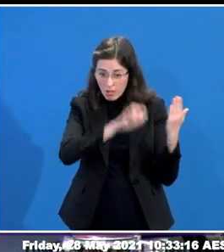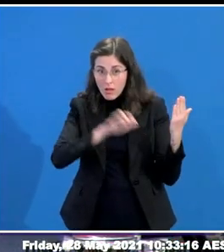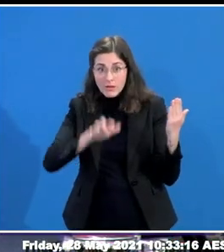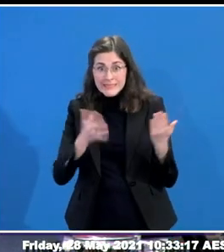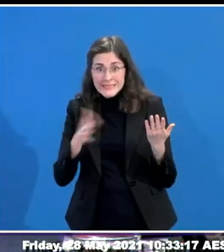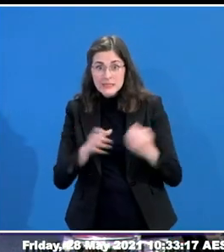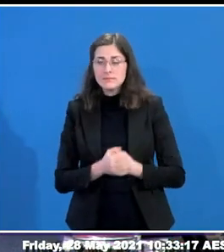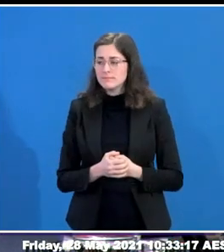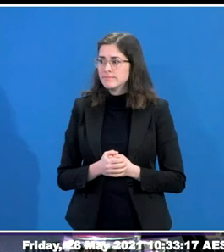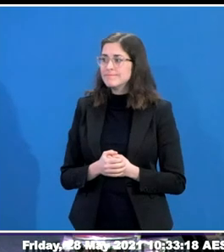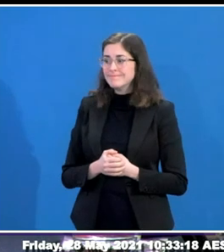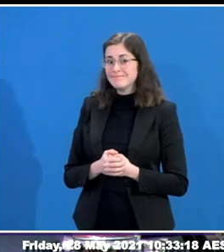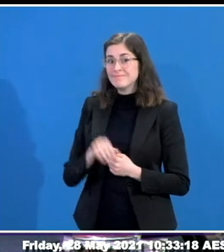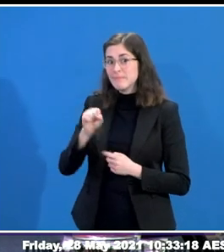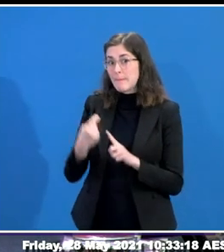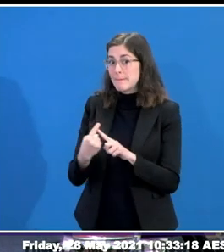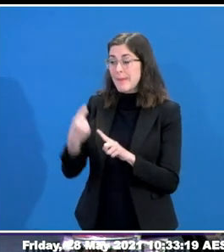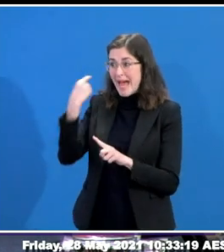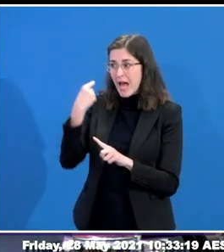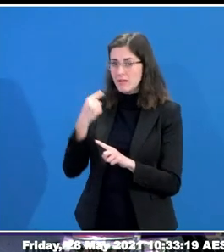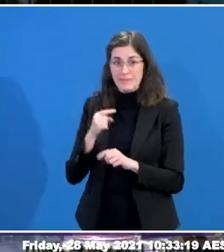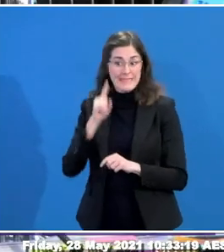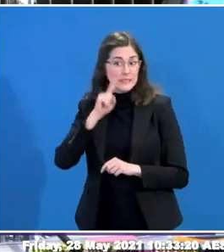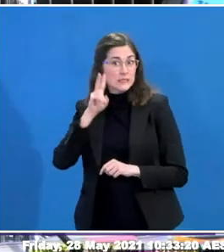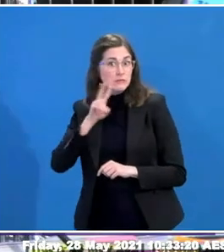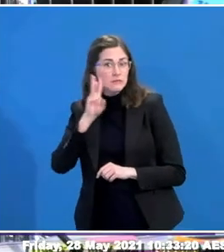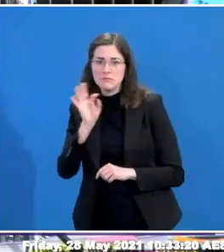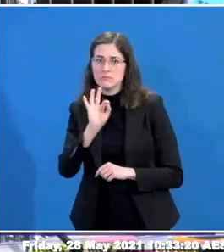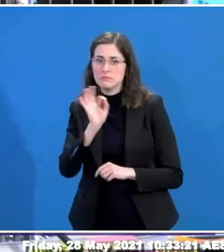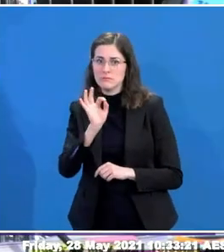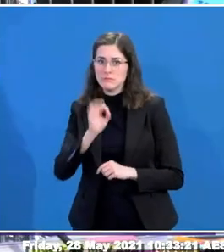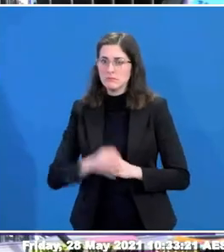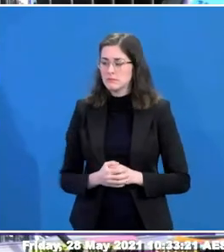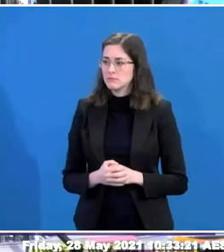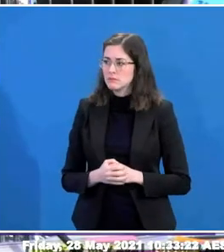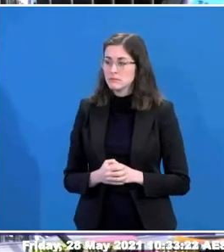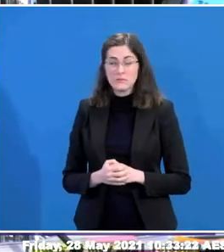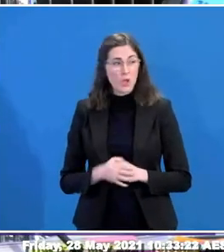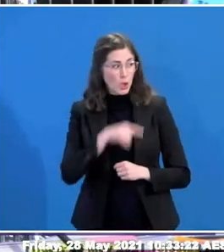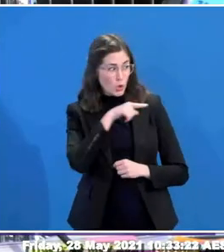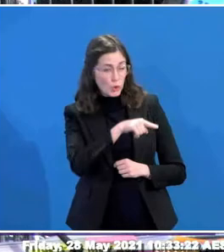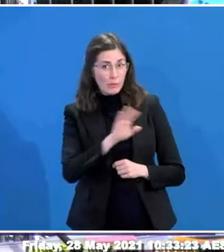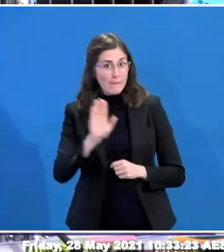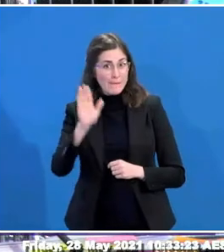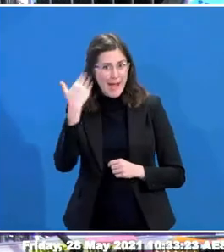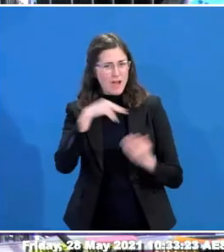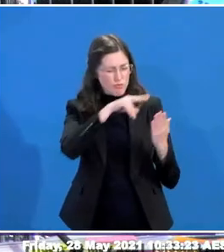Previously I have done but not in the last day or two. And you would have seen, having read it carefully, that there is